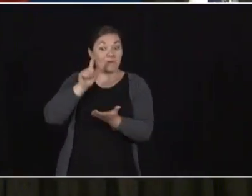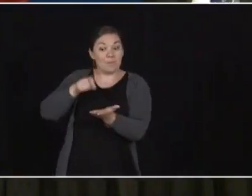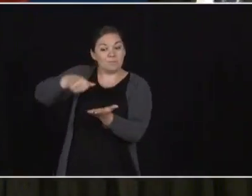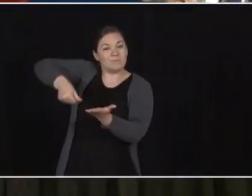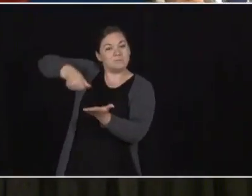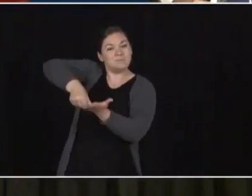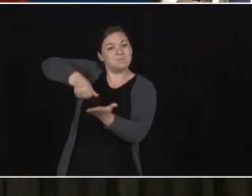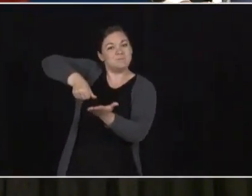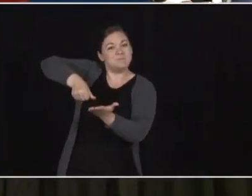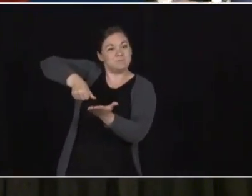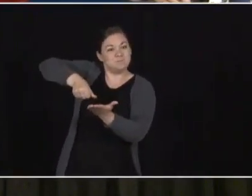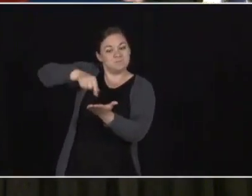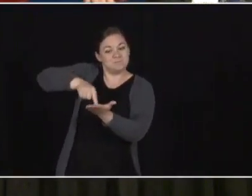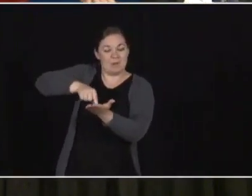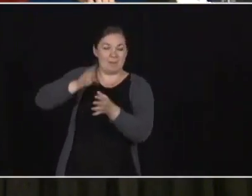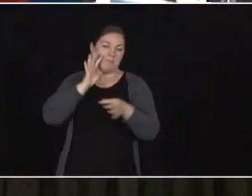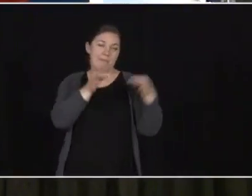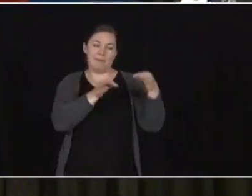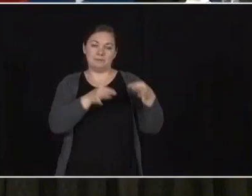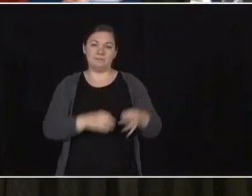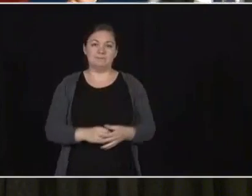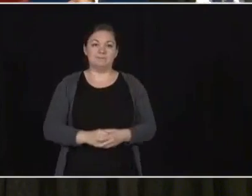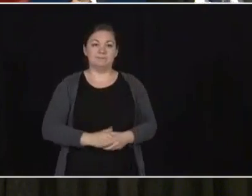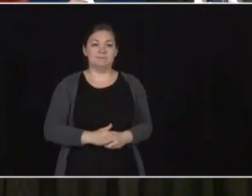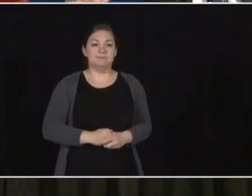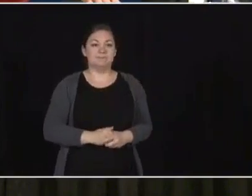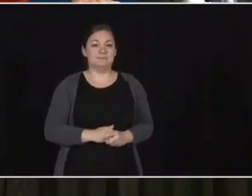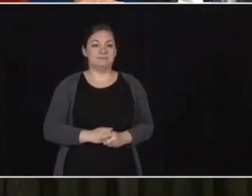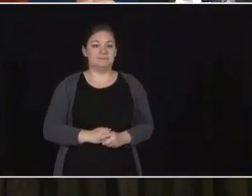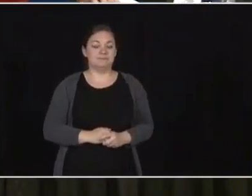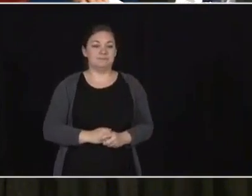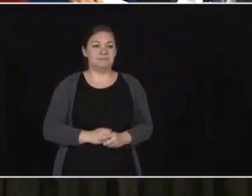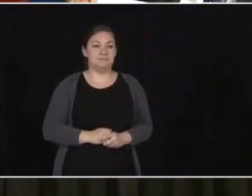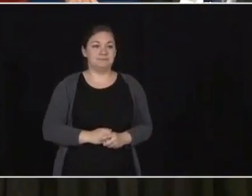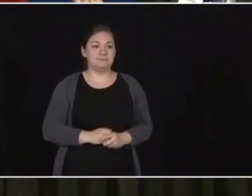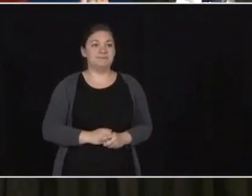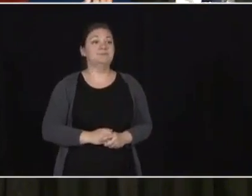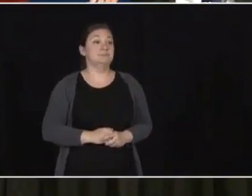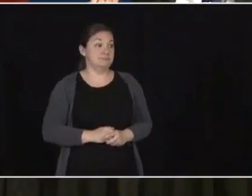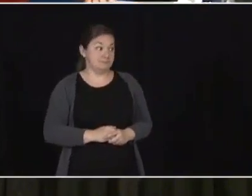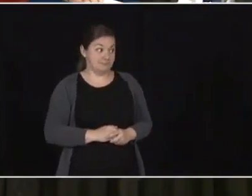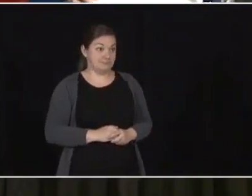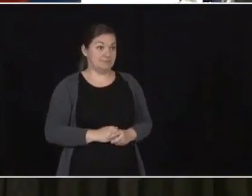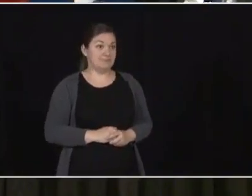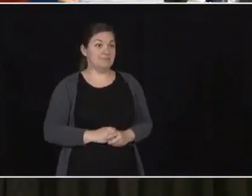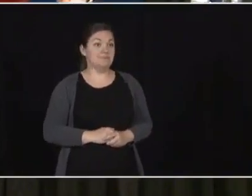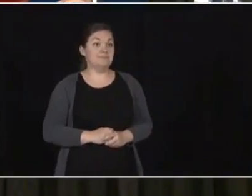Technic ladies and gentlemen if you do have any questions please press star one. If you're using a speakerphone please lift your